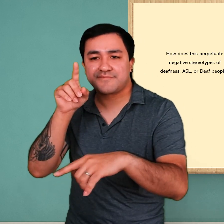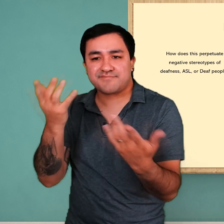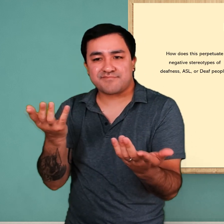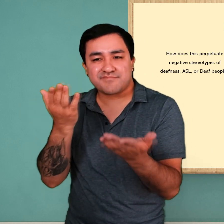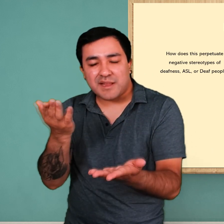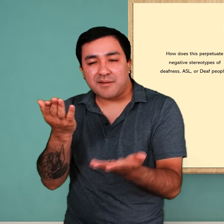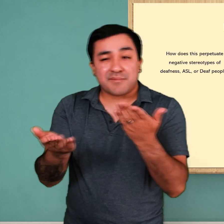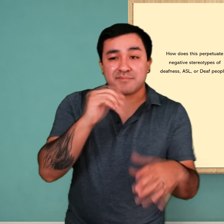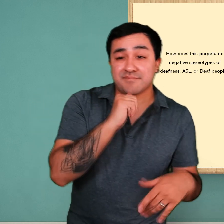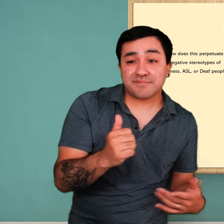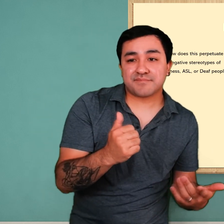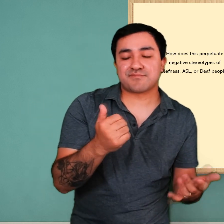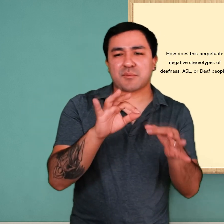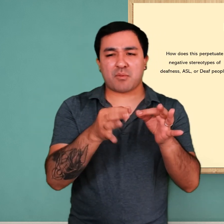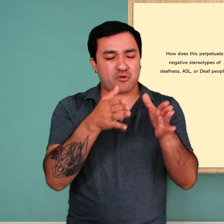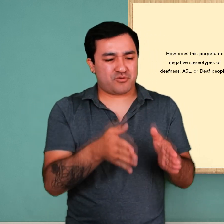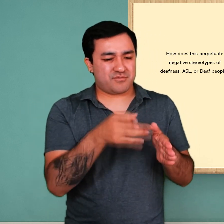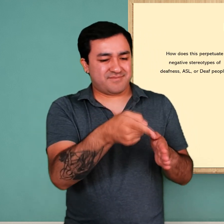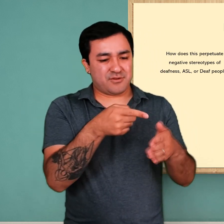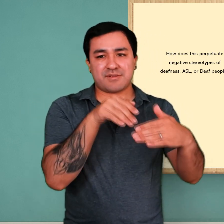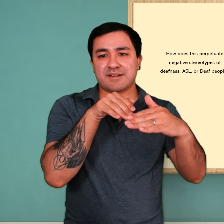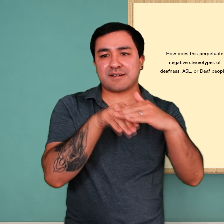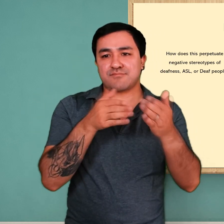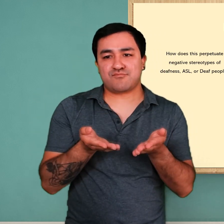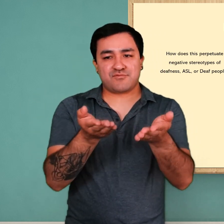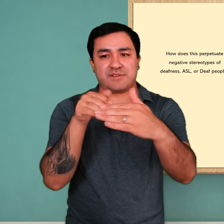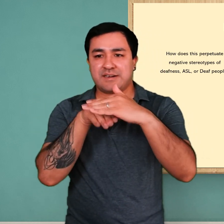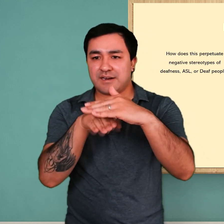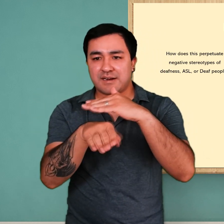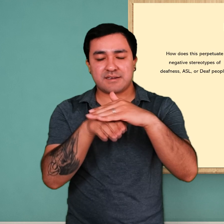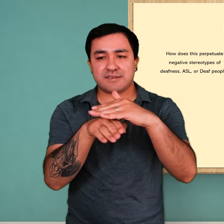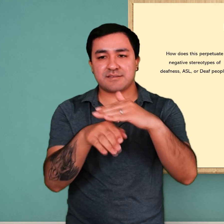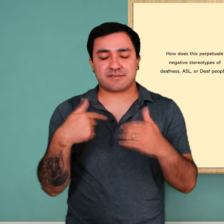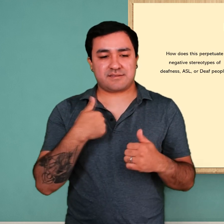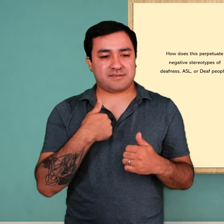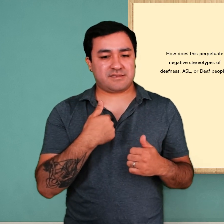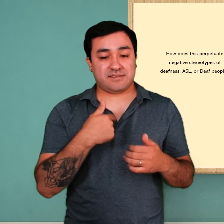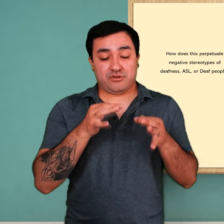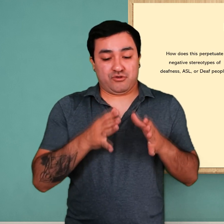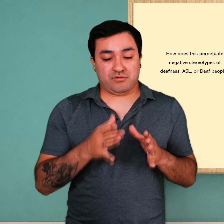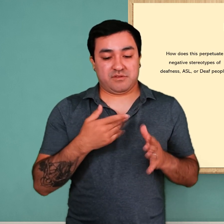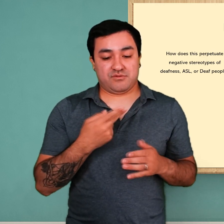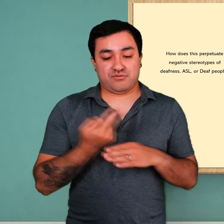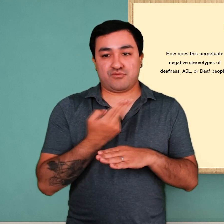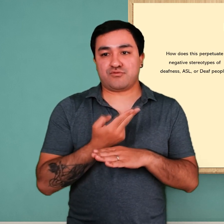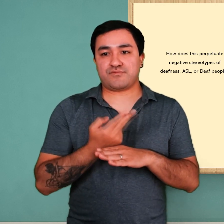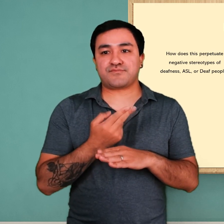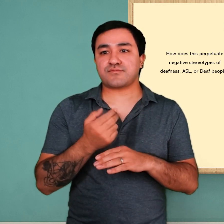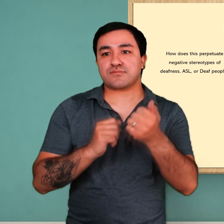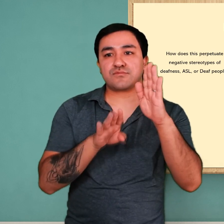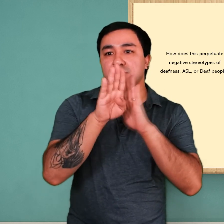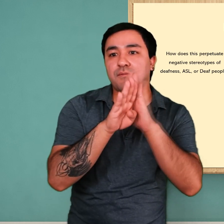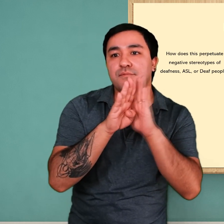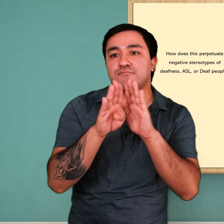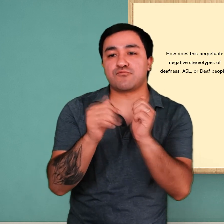can make meaningful connections with the people at the church and school. Interpreters are there